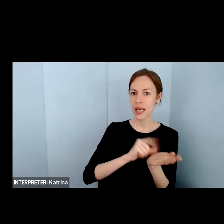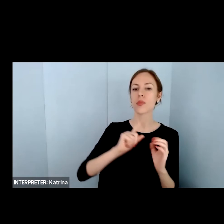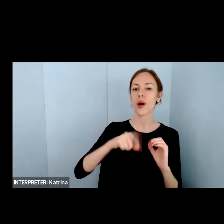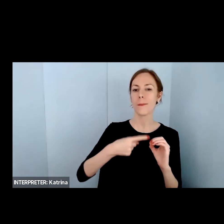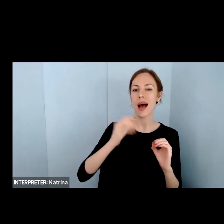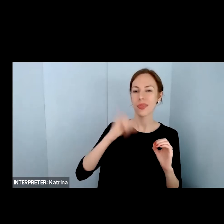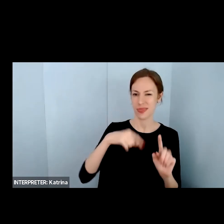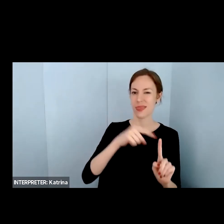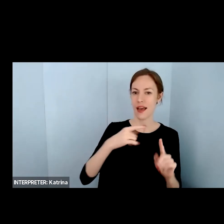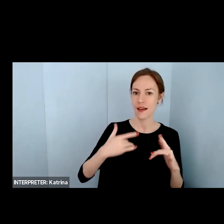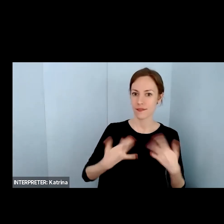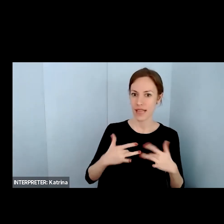it.